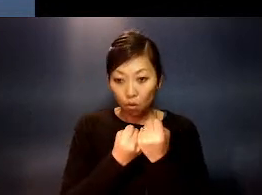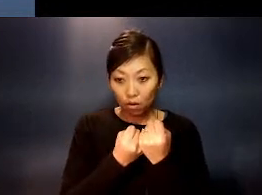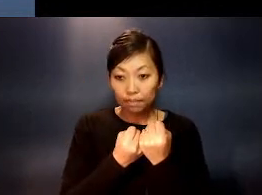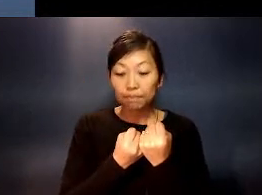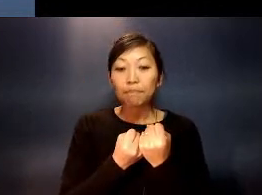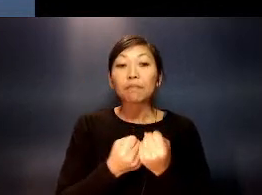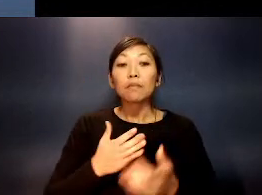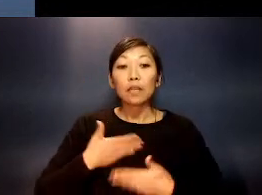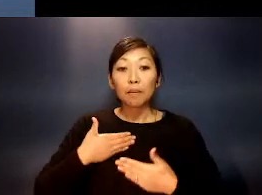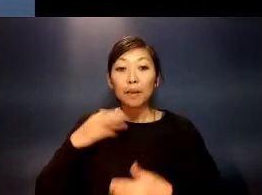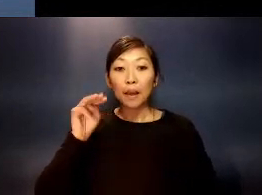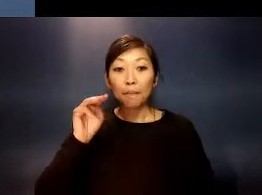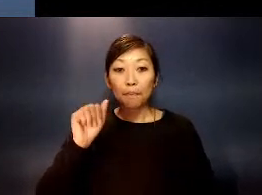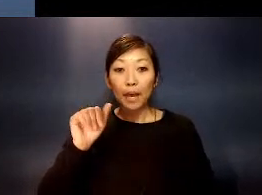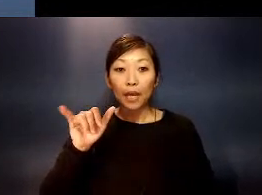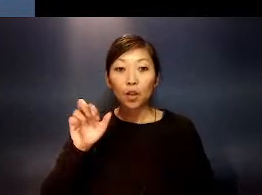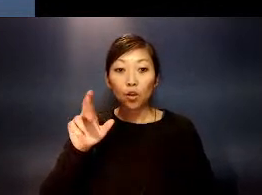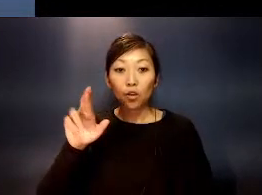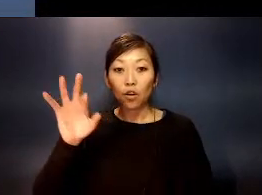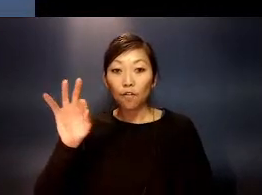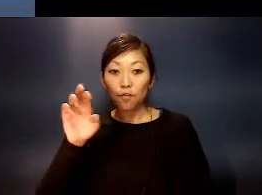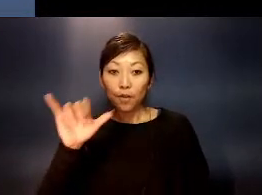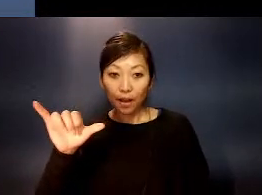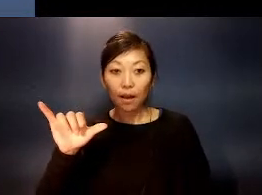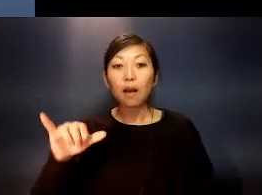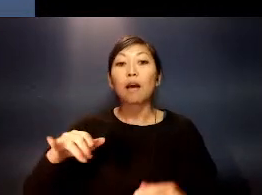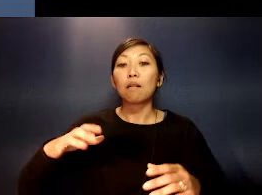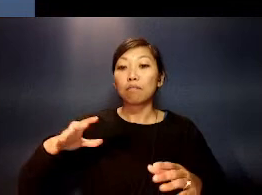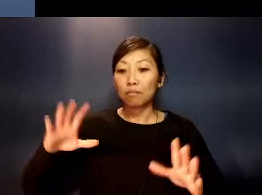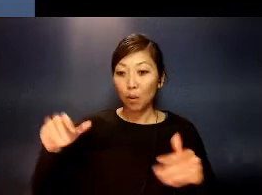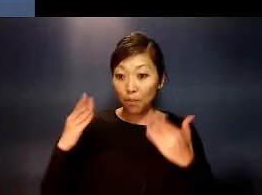BUT REALITIES OF OUR BUDGET IS THAT COSTS FOR OUR POLICE DEPARTMENT ARE INCREASING DRAMATICALLY.